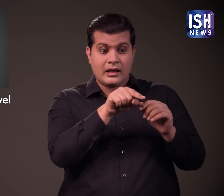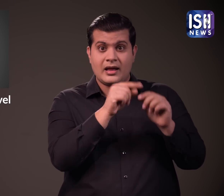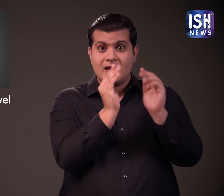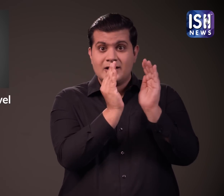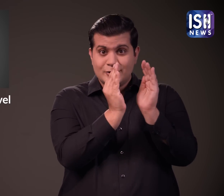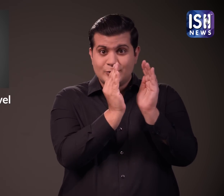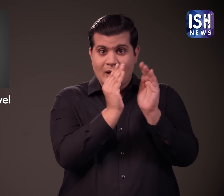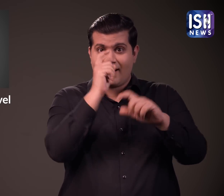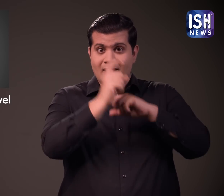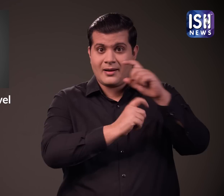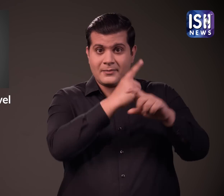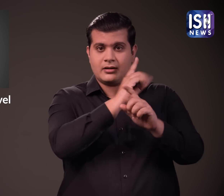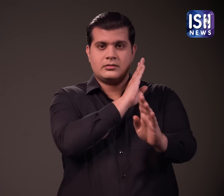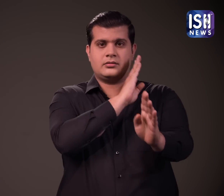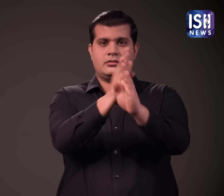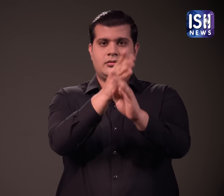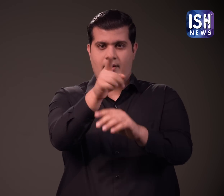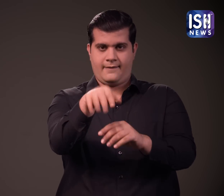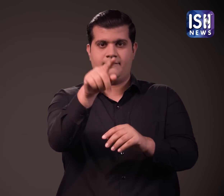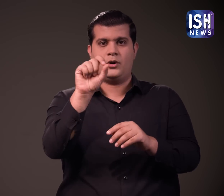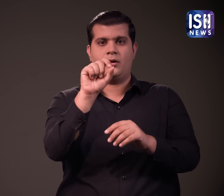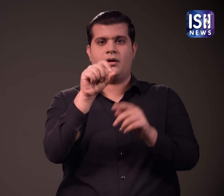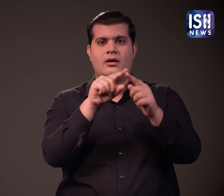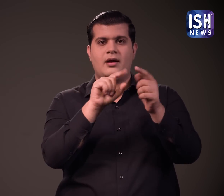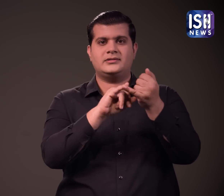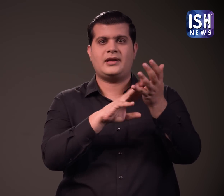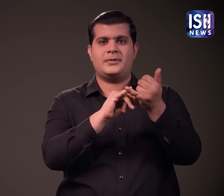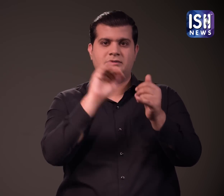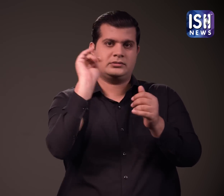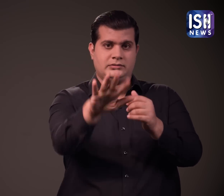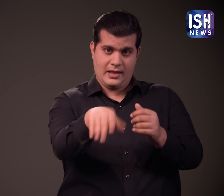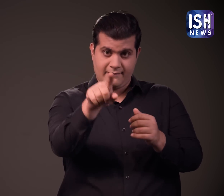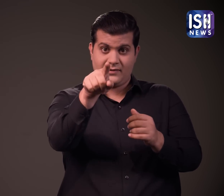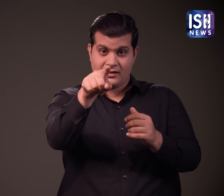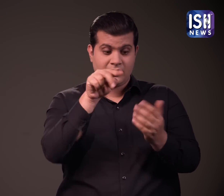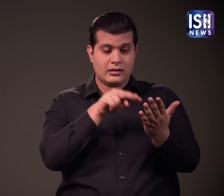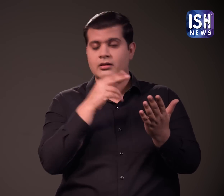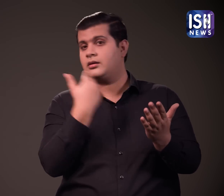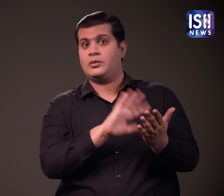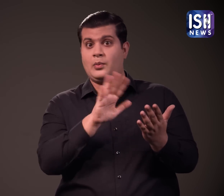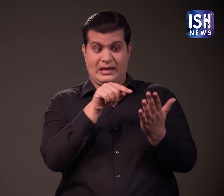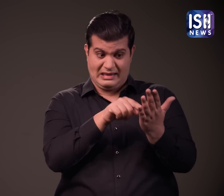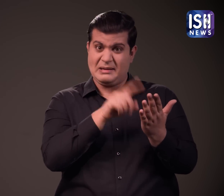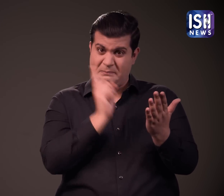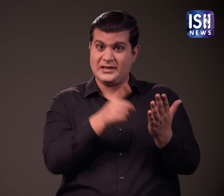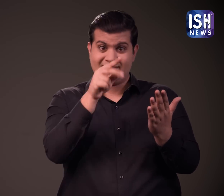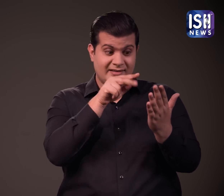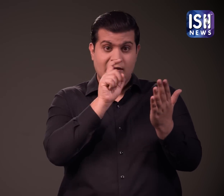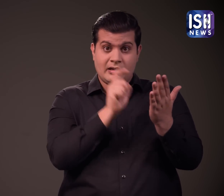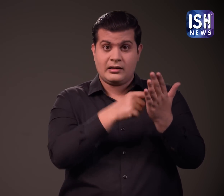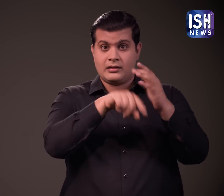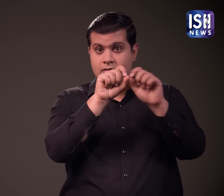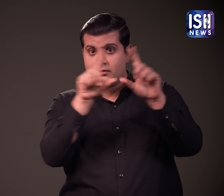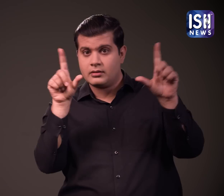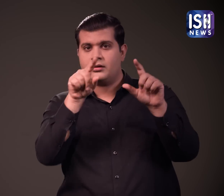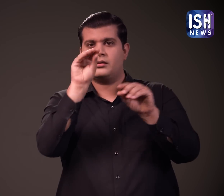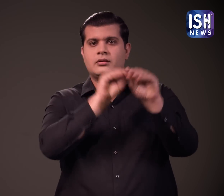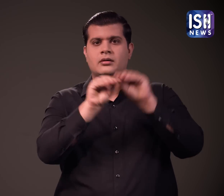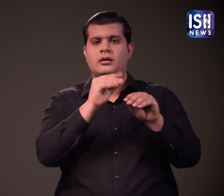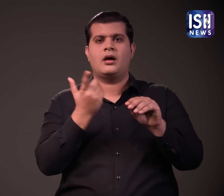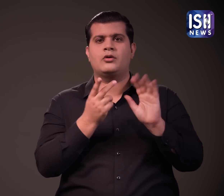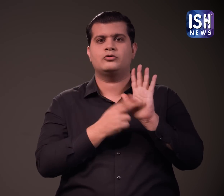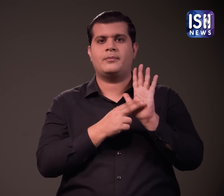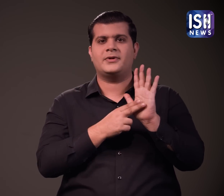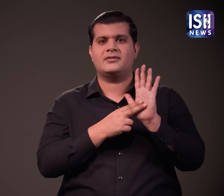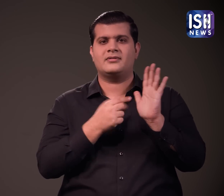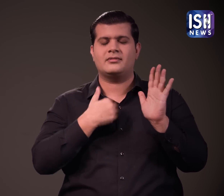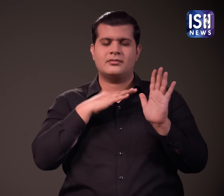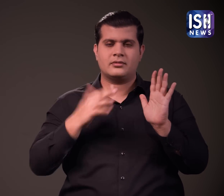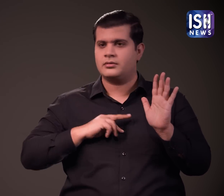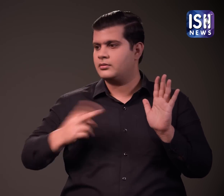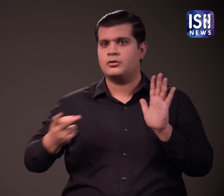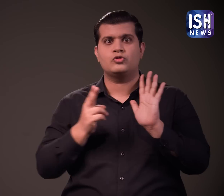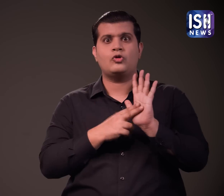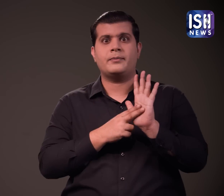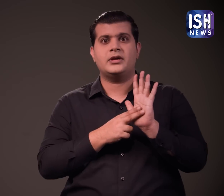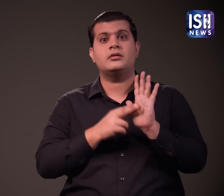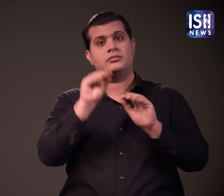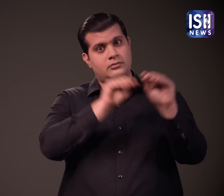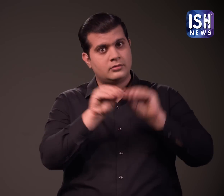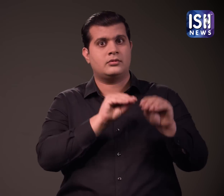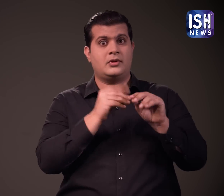you will receive the policy information through SMS. Do not ignore it. Click on the link and fill up the nominee details